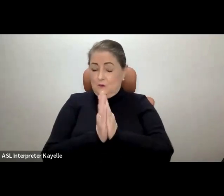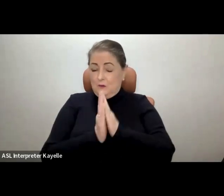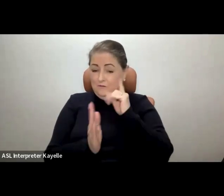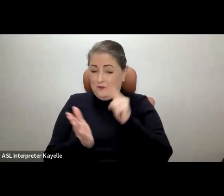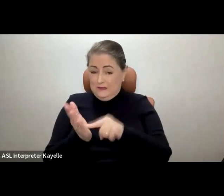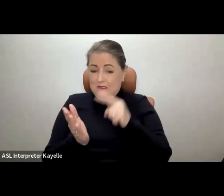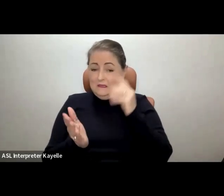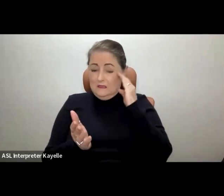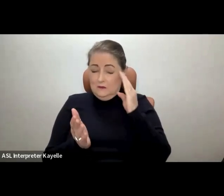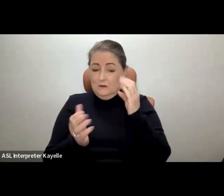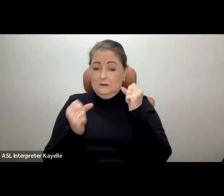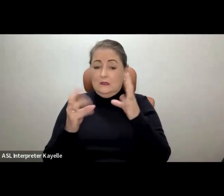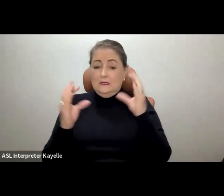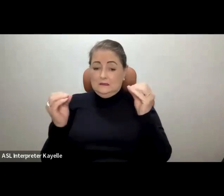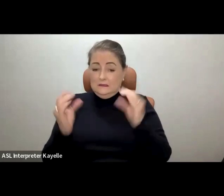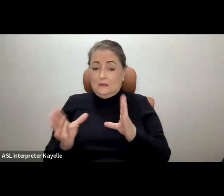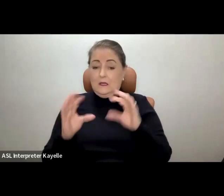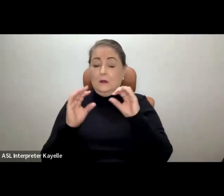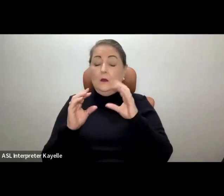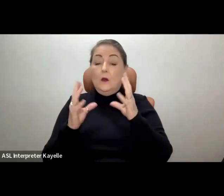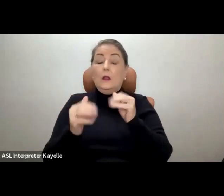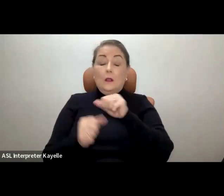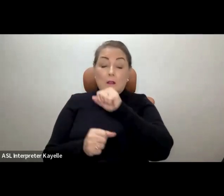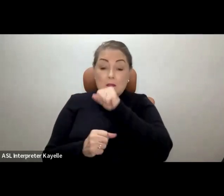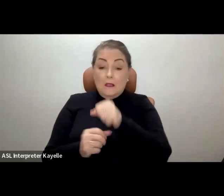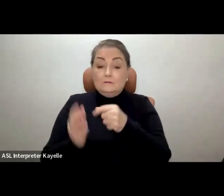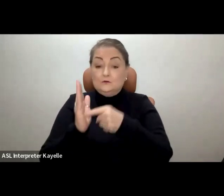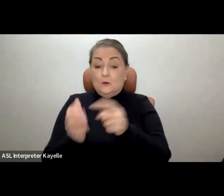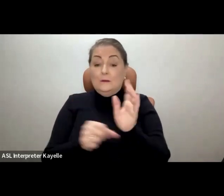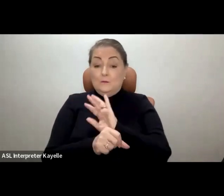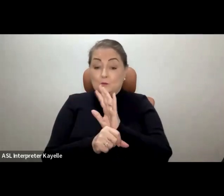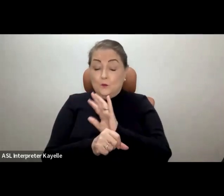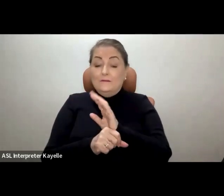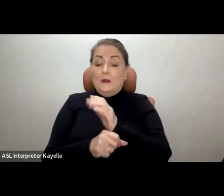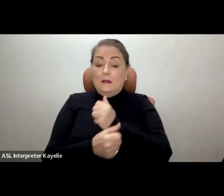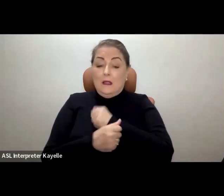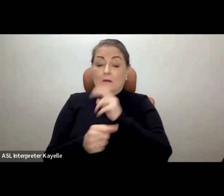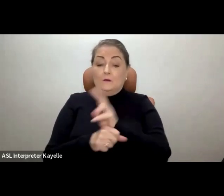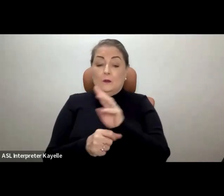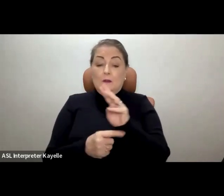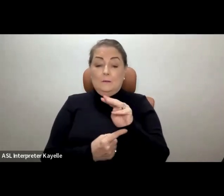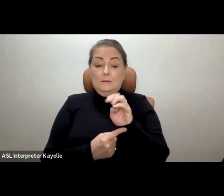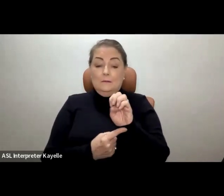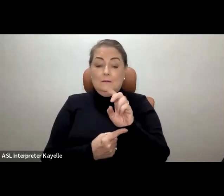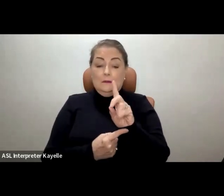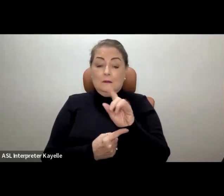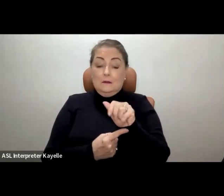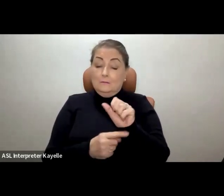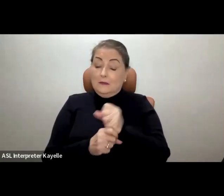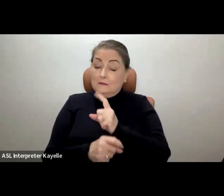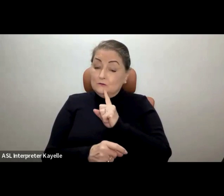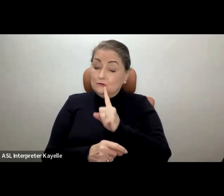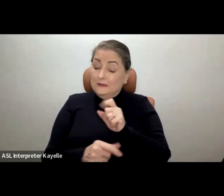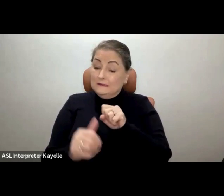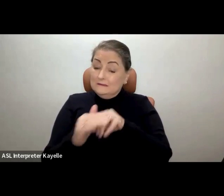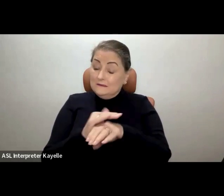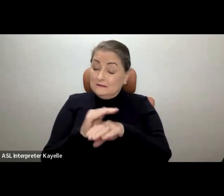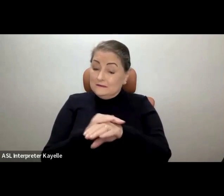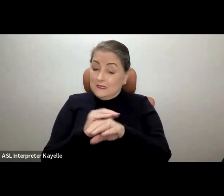know a lot of teachers and professors love showing movies and love using media, make sure it's accessible, make sure that